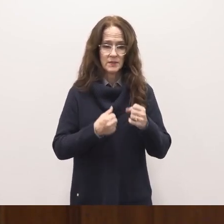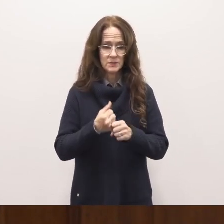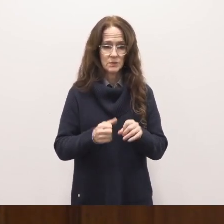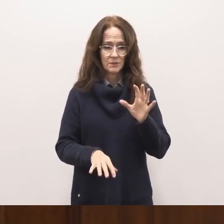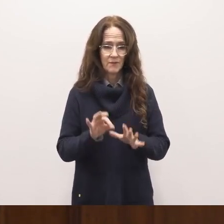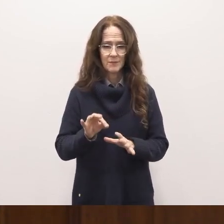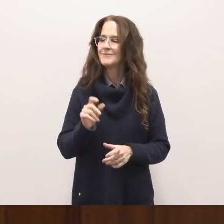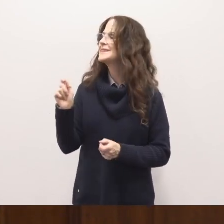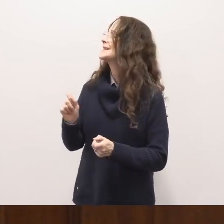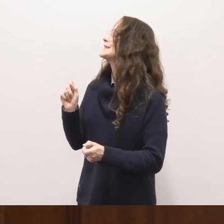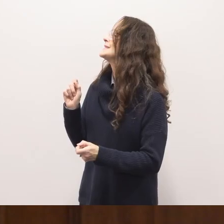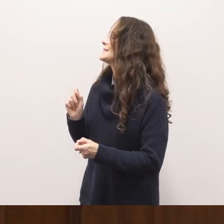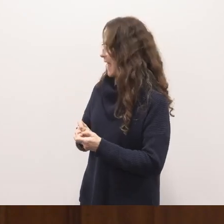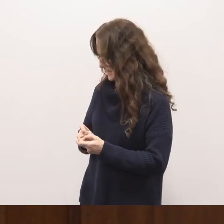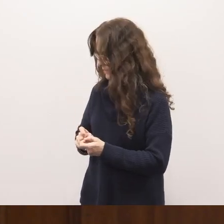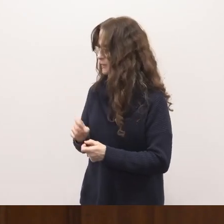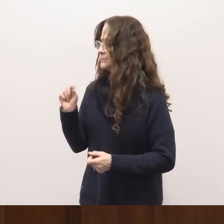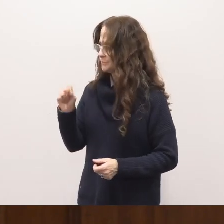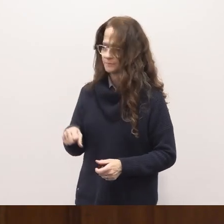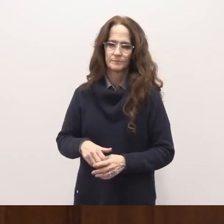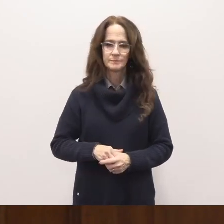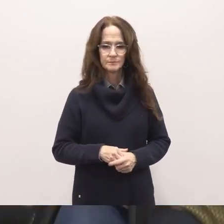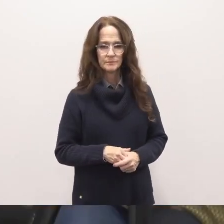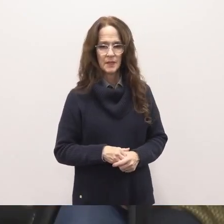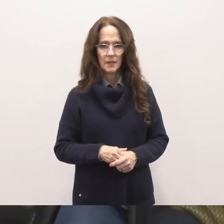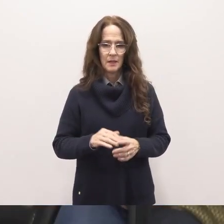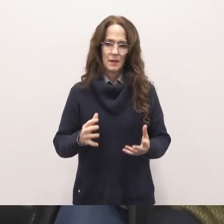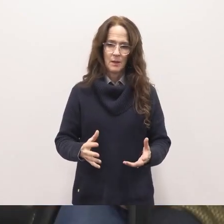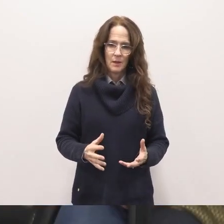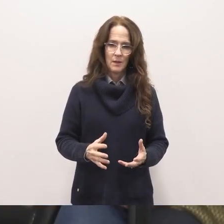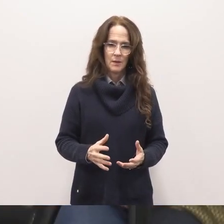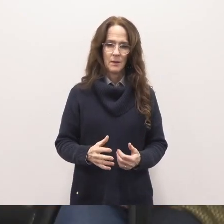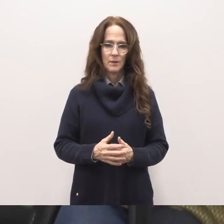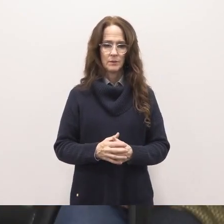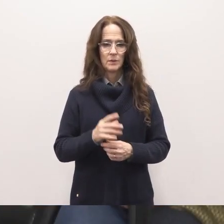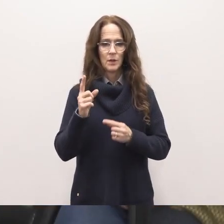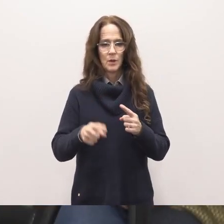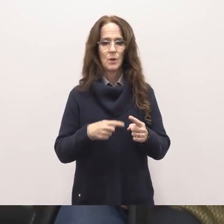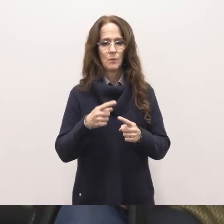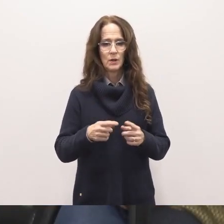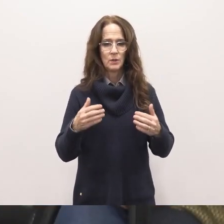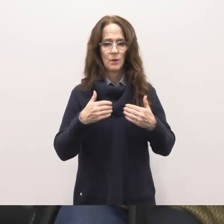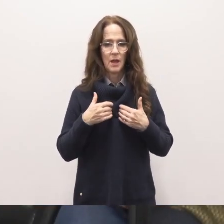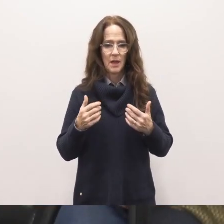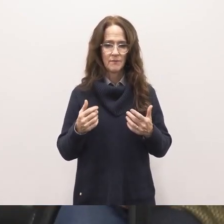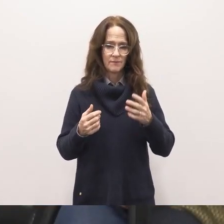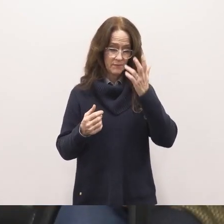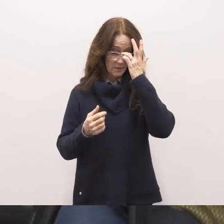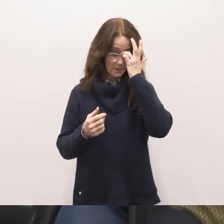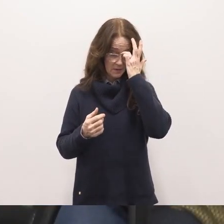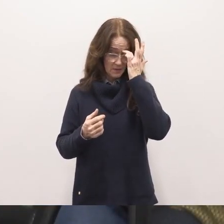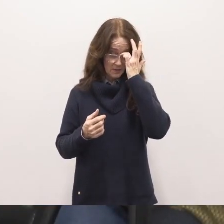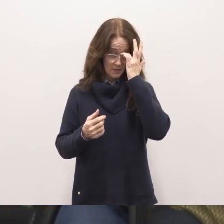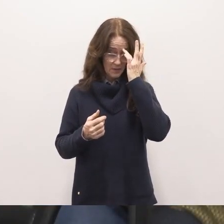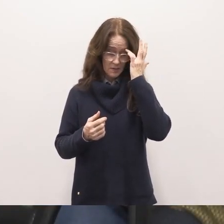Exactly. Exactly. So in the case when you have a compliance finding